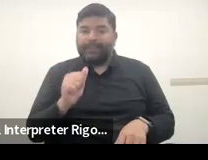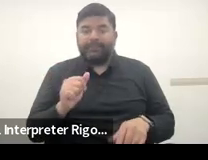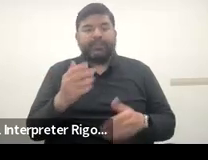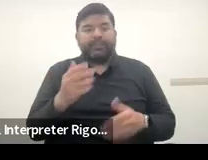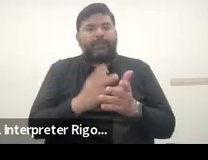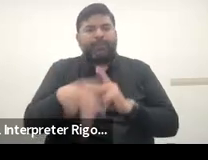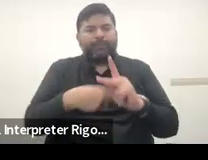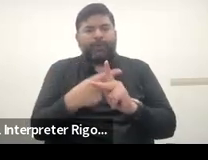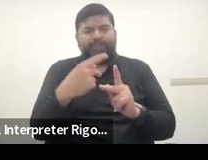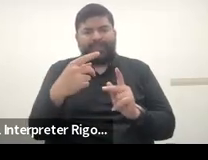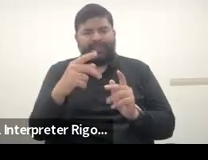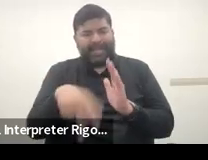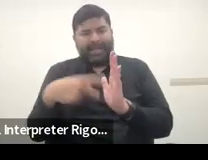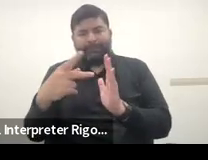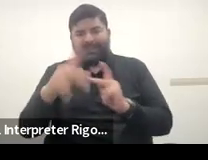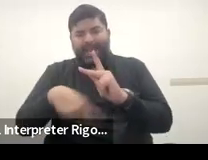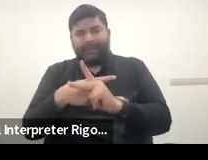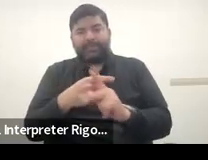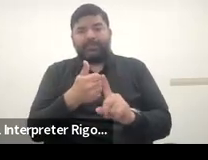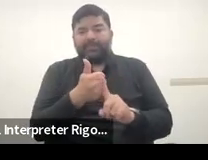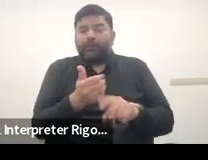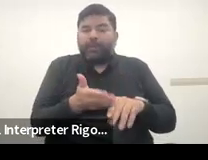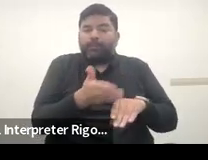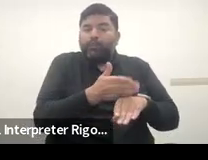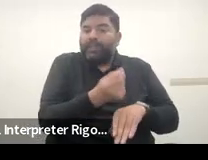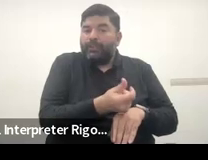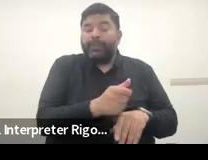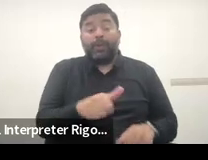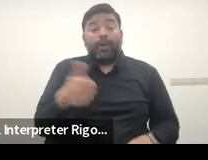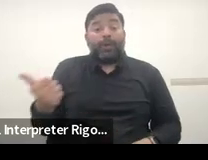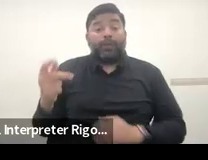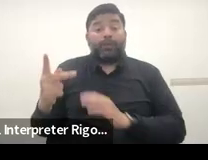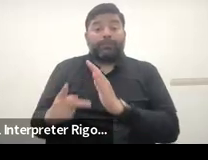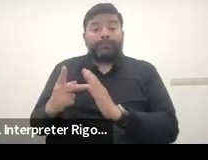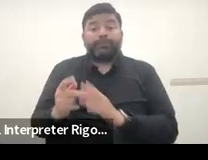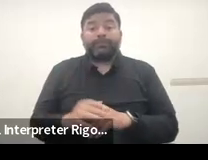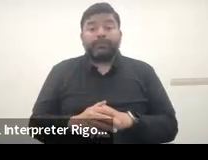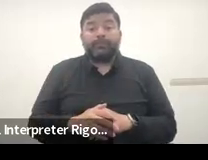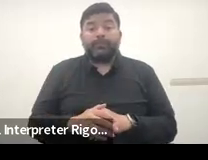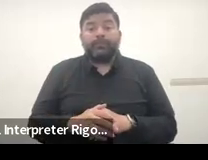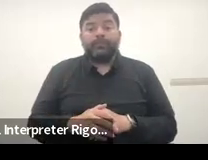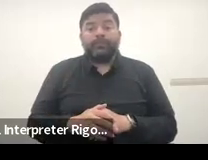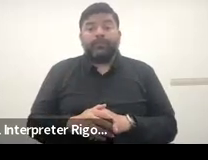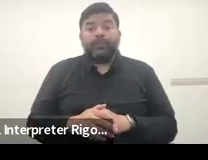only improve by a little bit and then others for example path movement which is a difficult uh